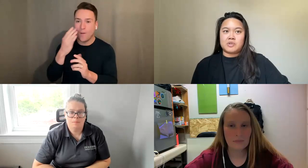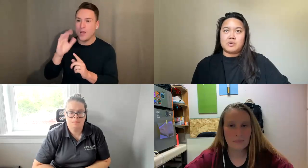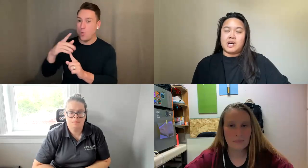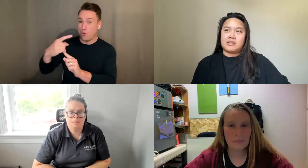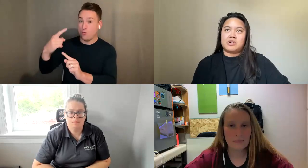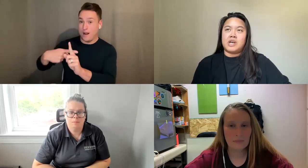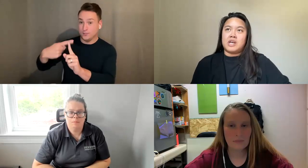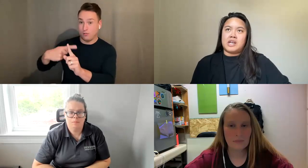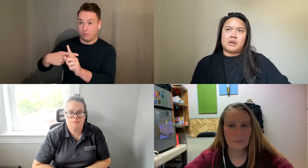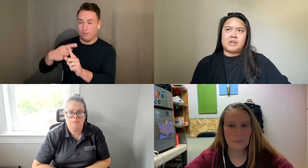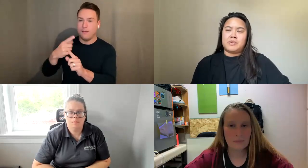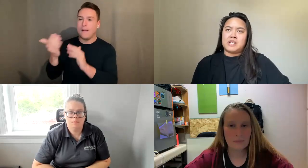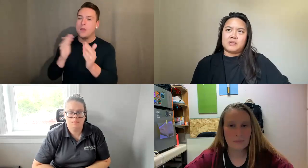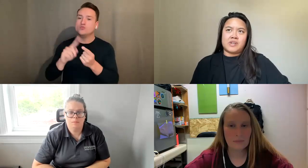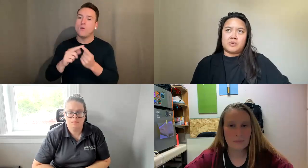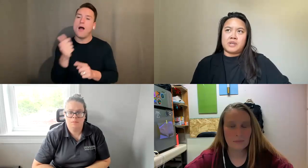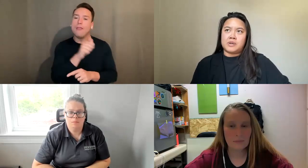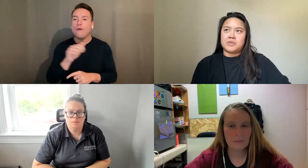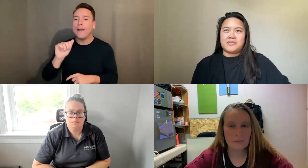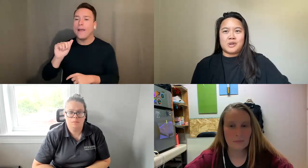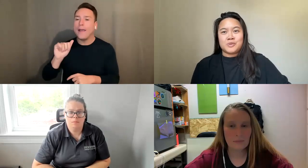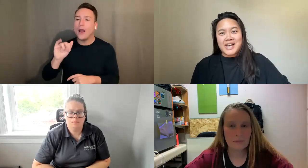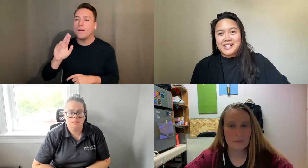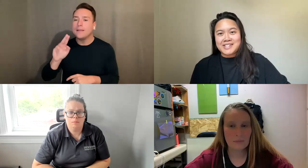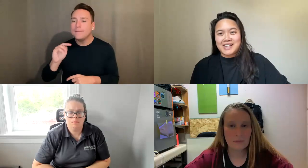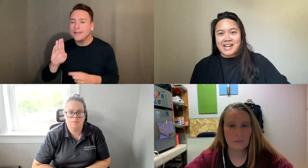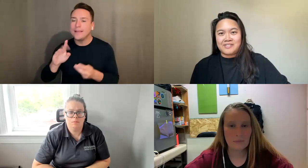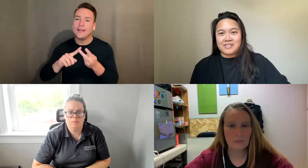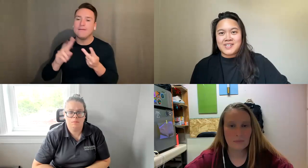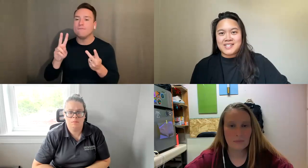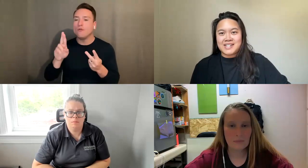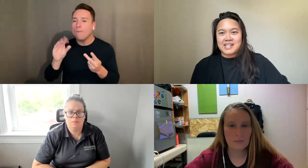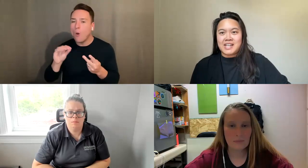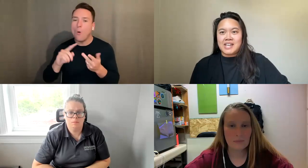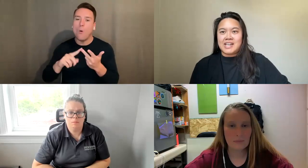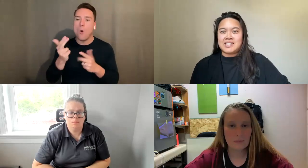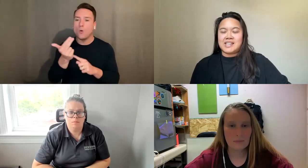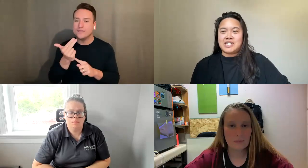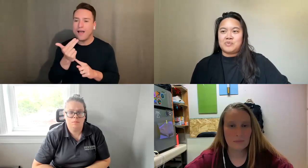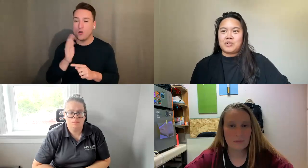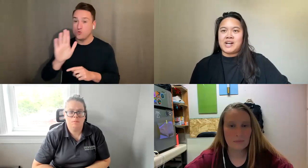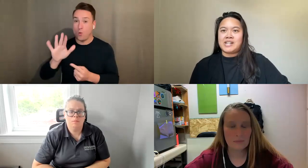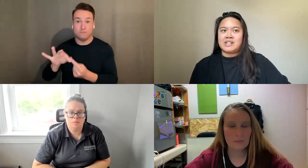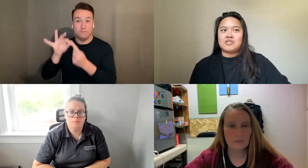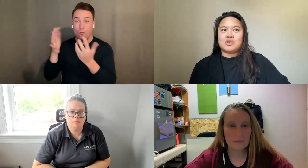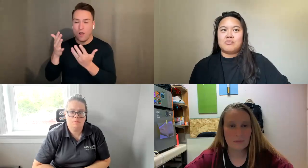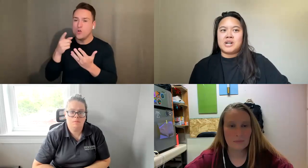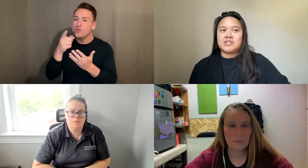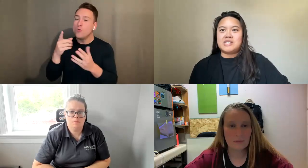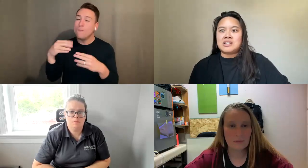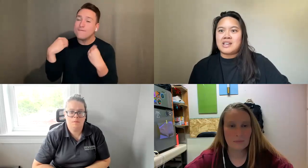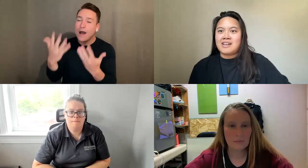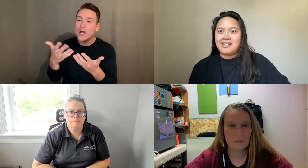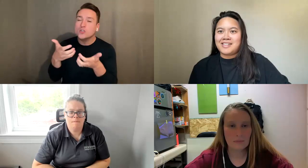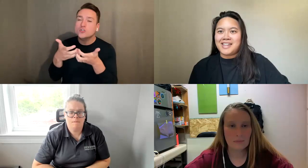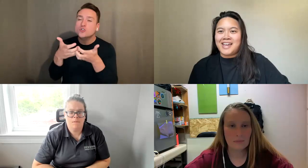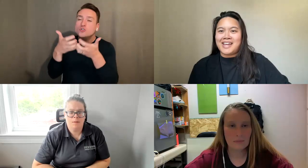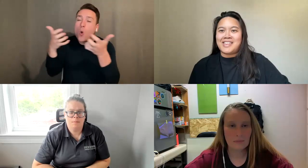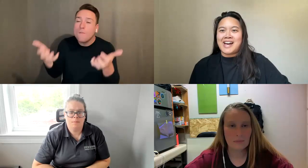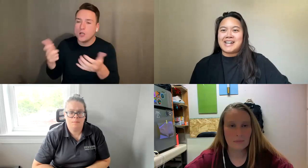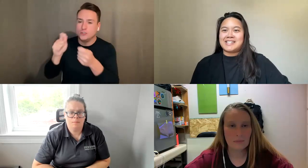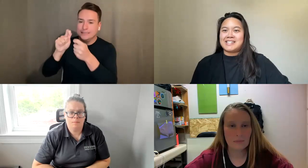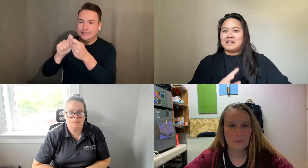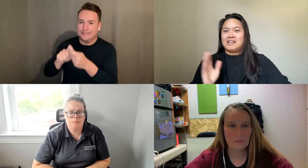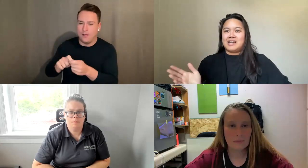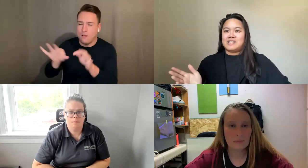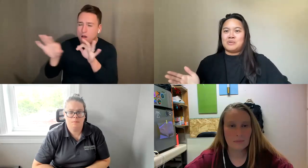to other Airbnb's or hotels that I visited is that you provide so much detail that it's